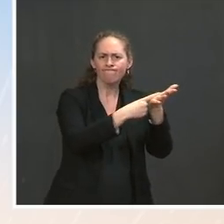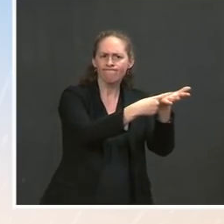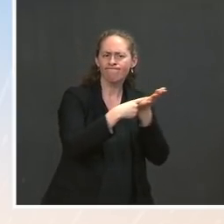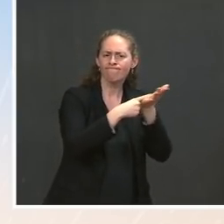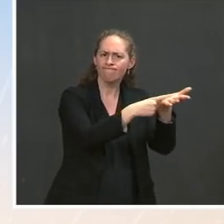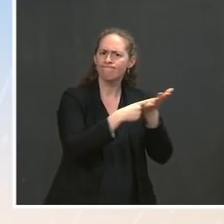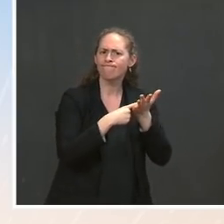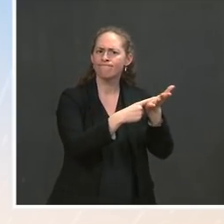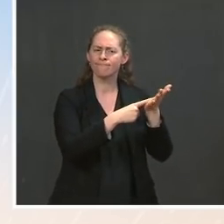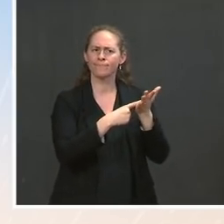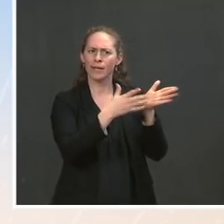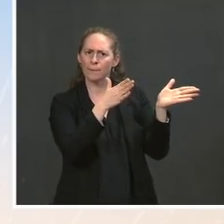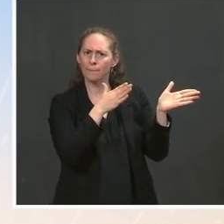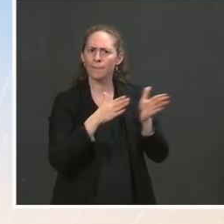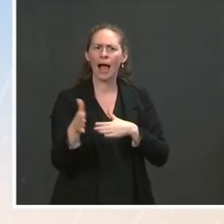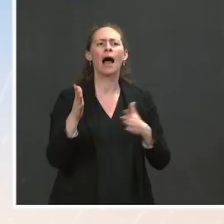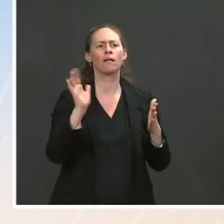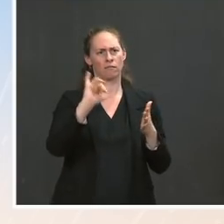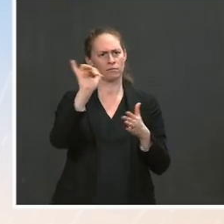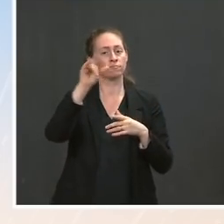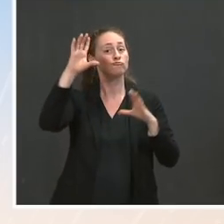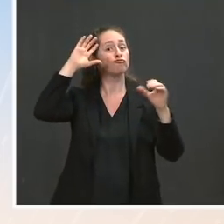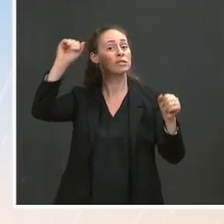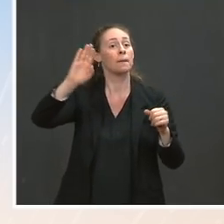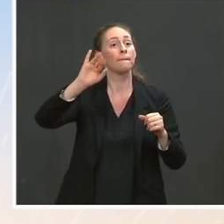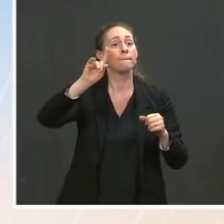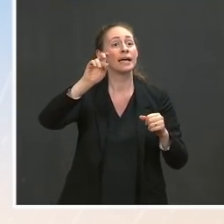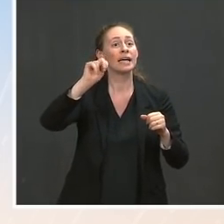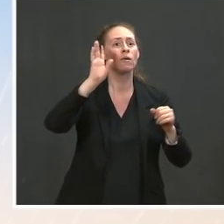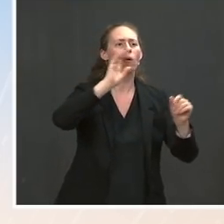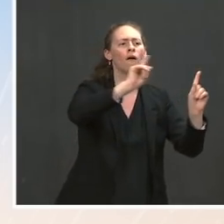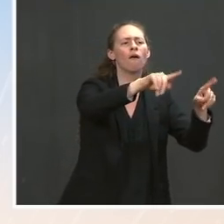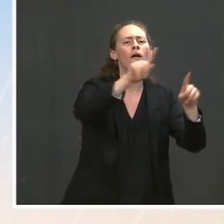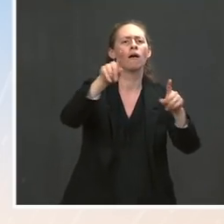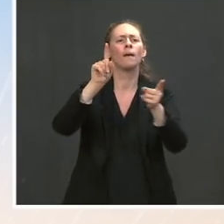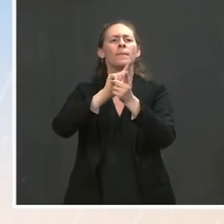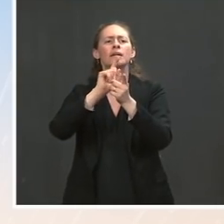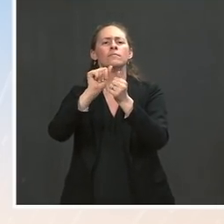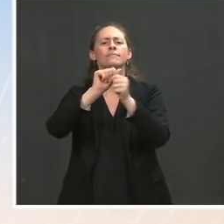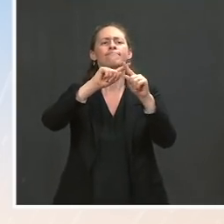to help to move these pieces of legislation forward into the Senate. The Press: Okay.